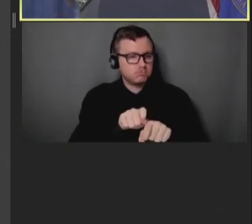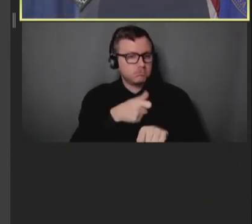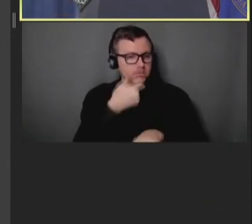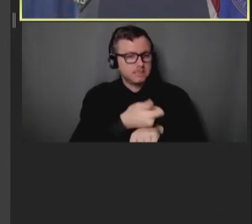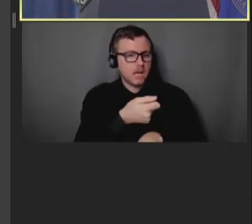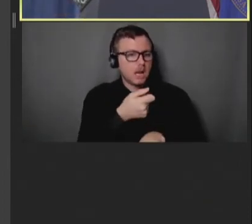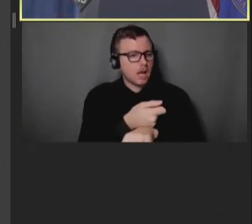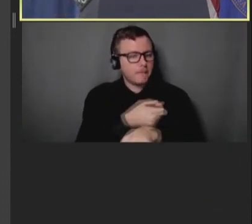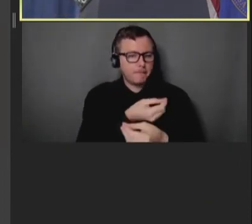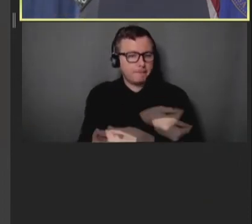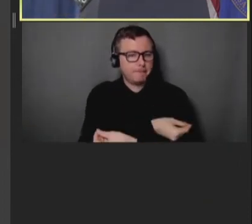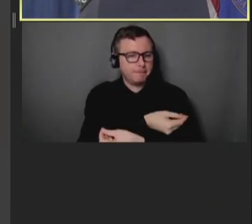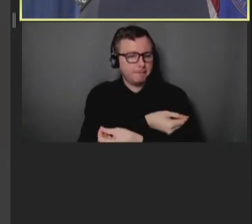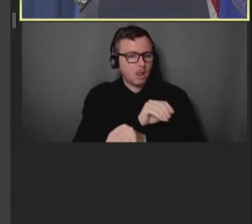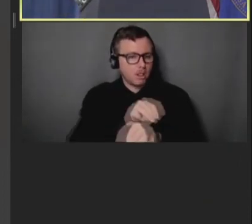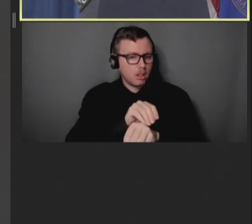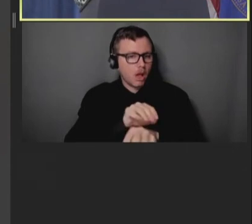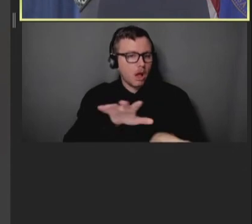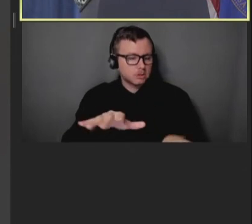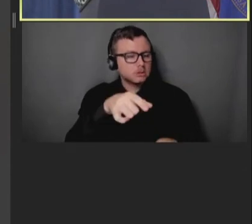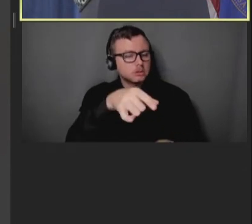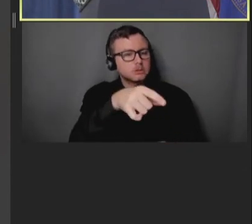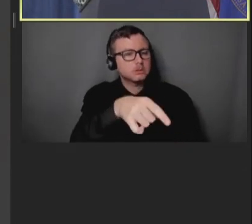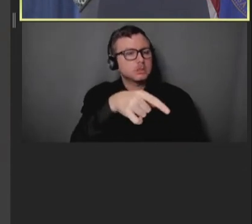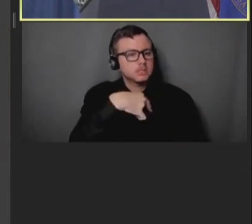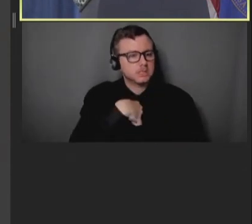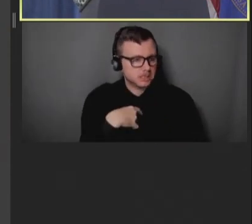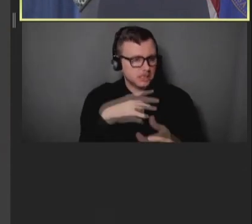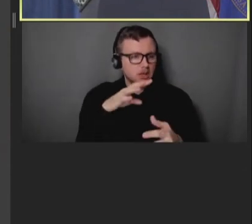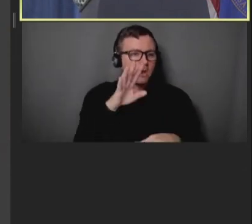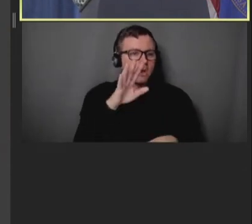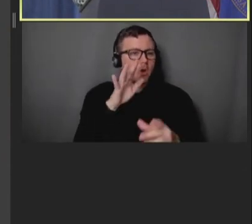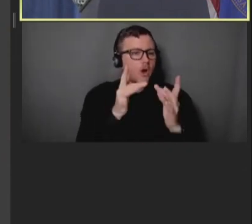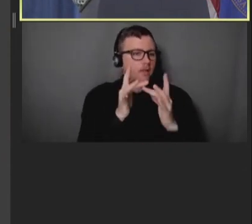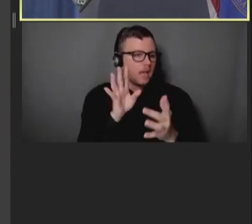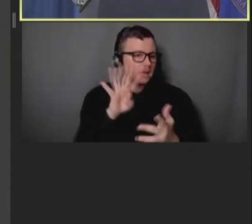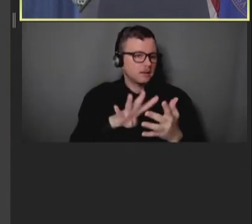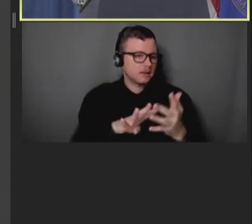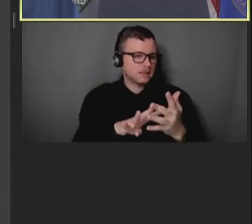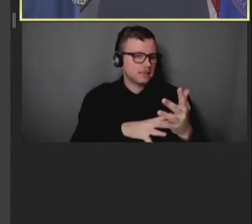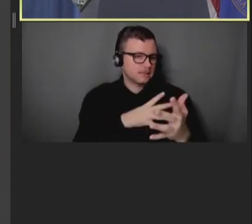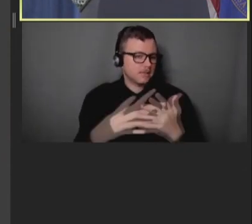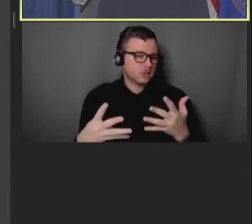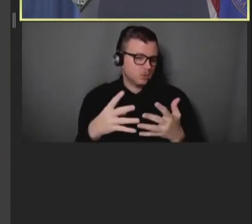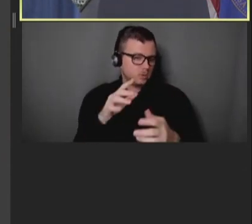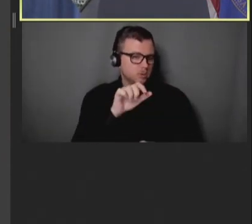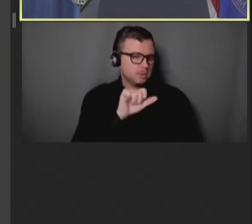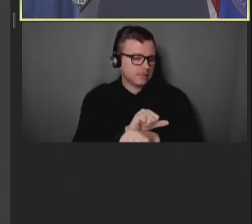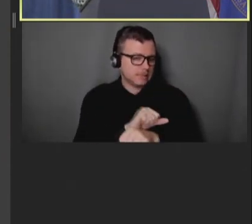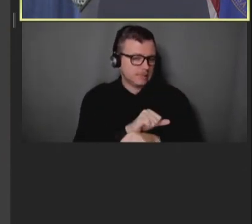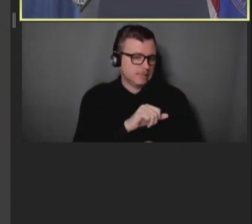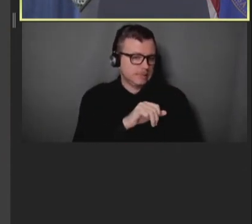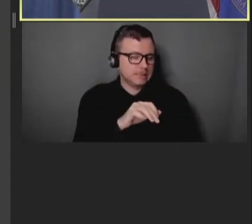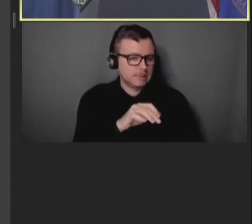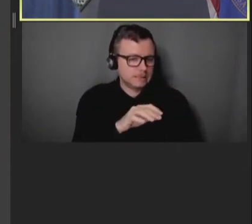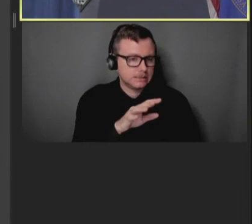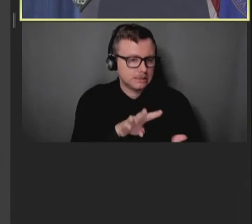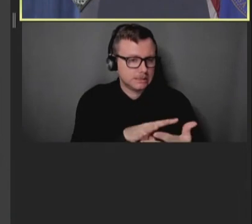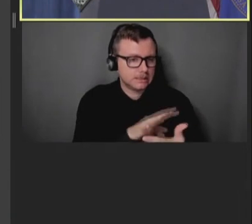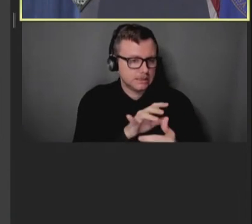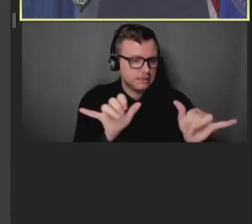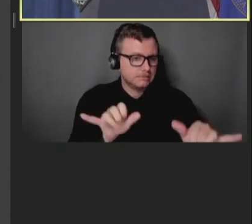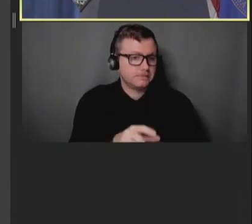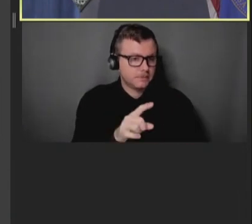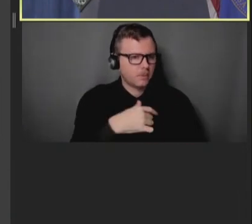This was an ongoing system, so we gave our first vaccine, I believe on January 3rd. It was an